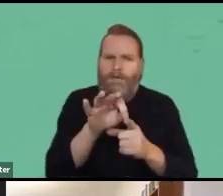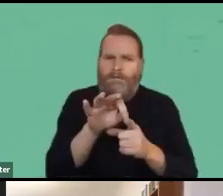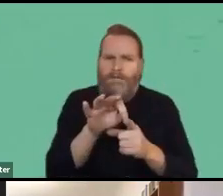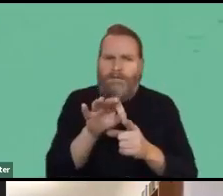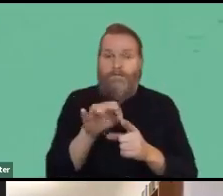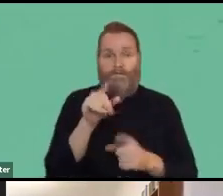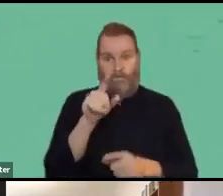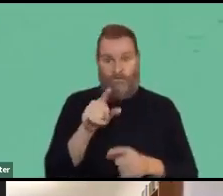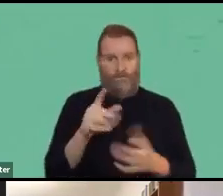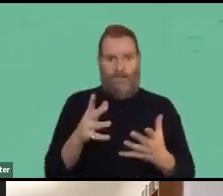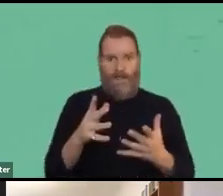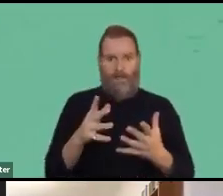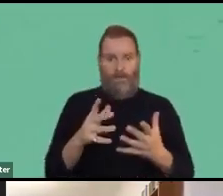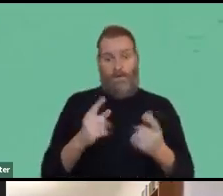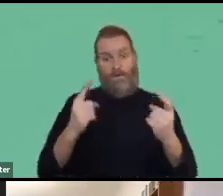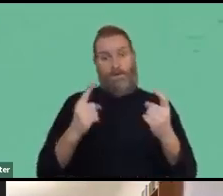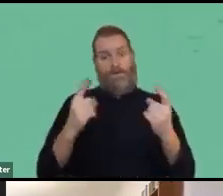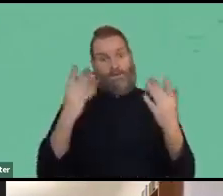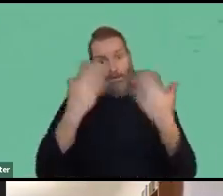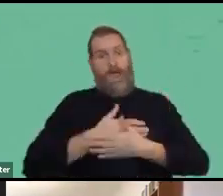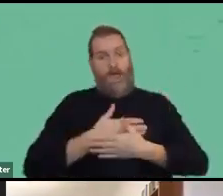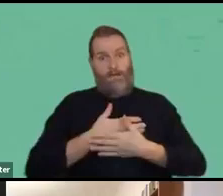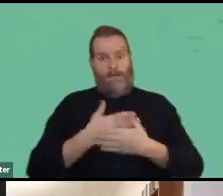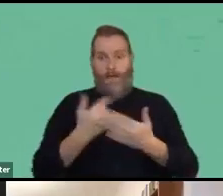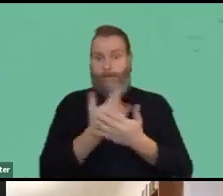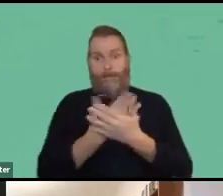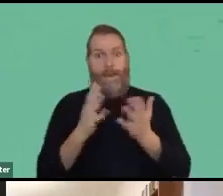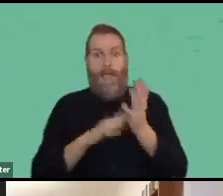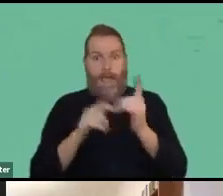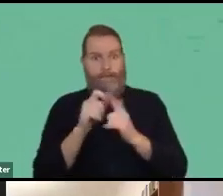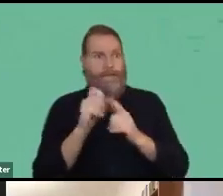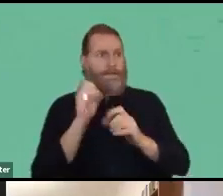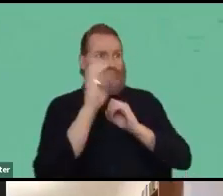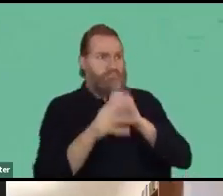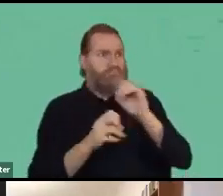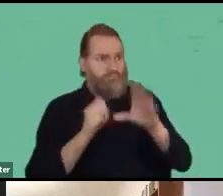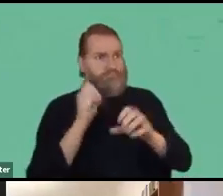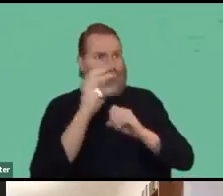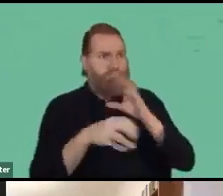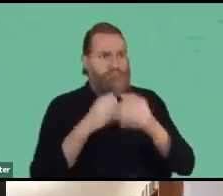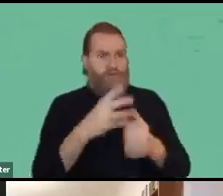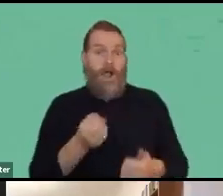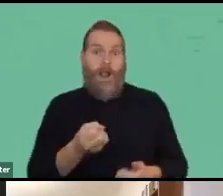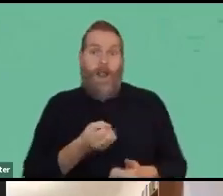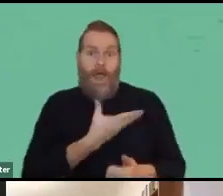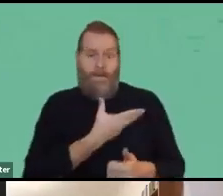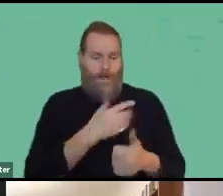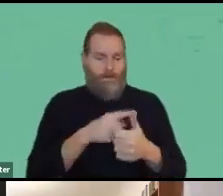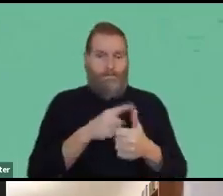on were made by many of the, well, predominantly Labour members as well as the spokesman for SNP,